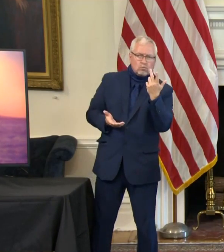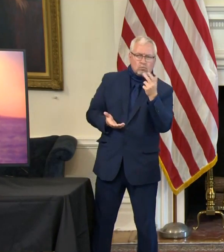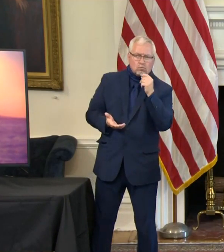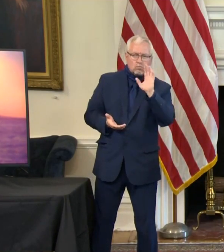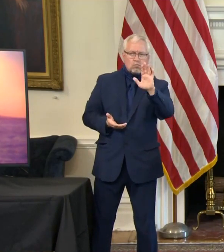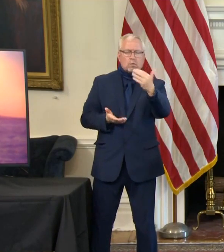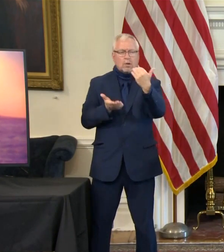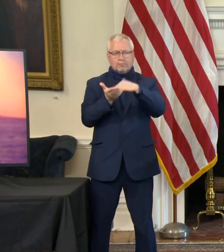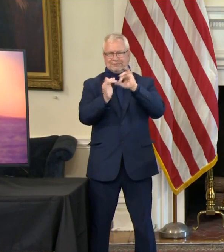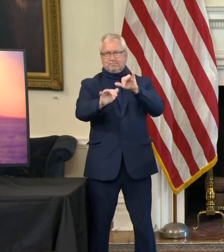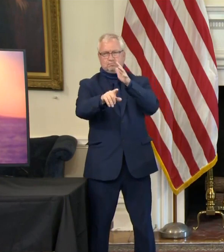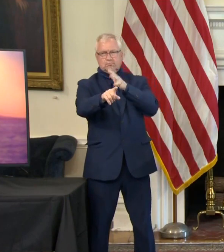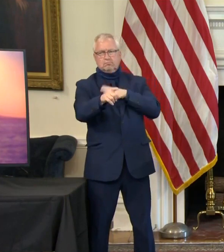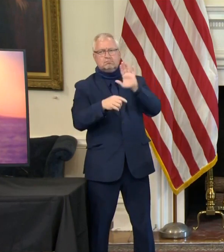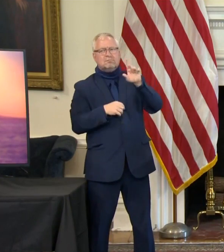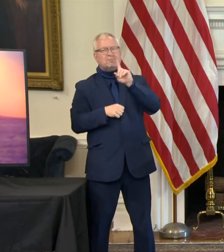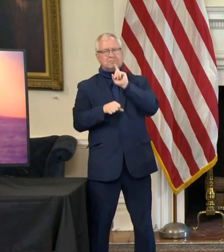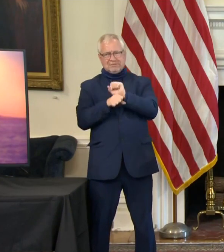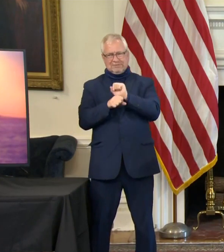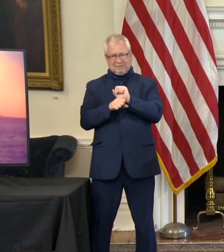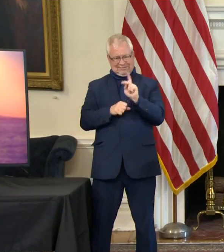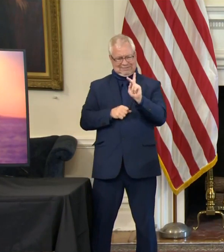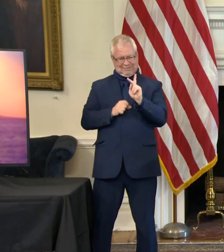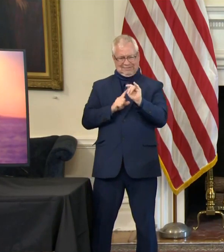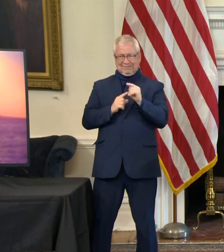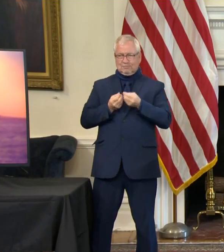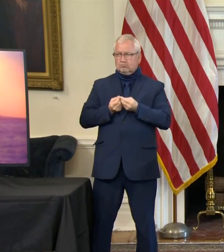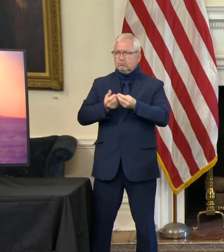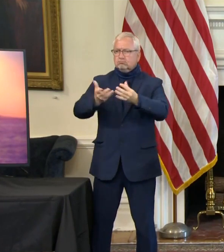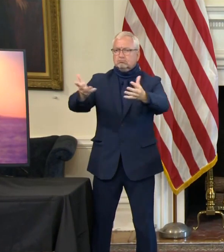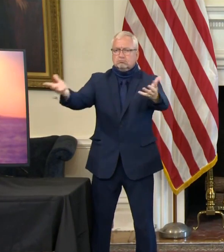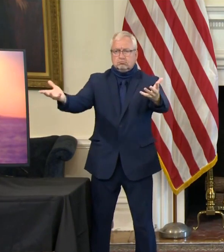WHEN CAN WE SEE THEM? WHEN WILL WE SEE WHAT?